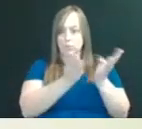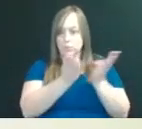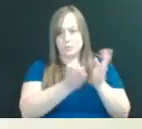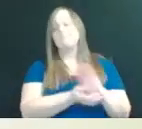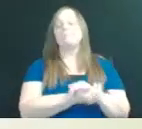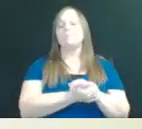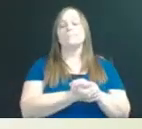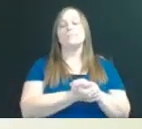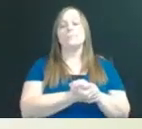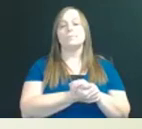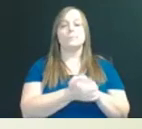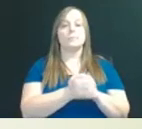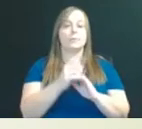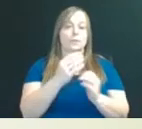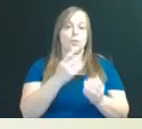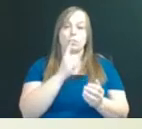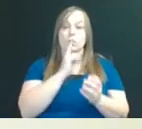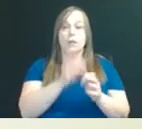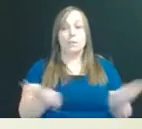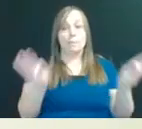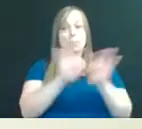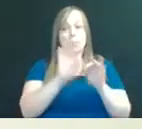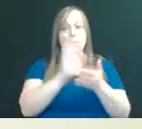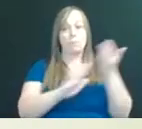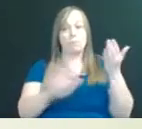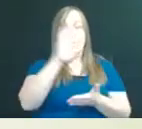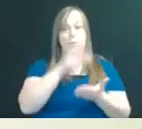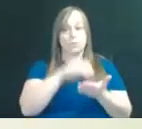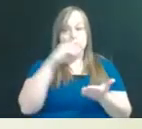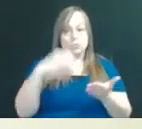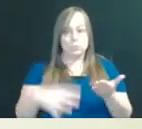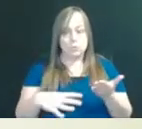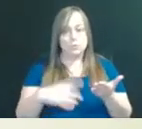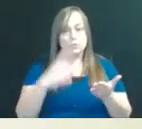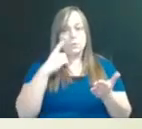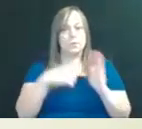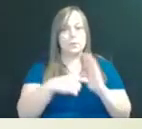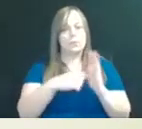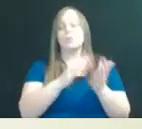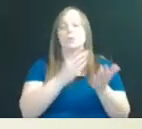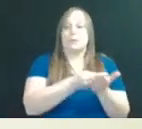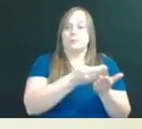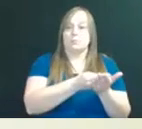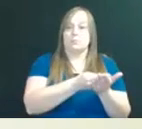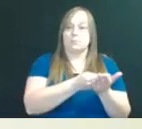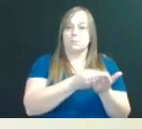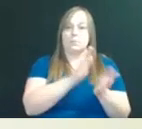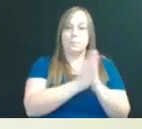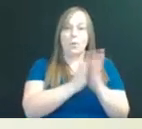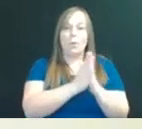And these can be things that are really important to college students, such as college tuition, books, college fees,